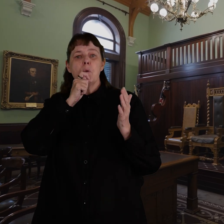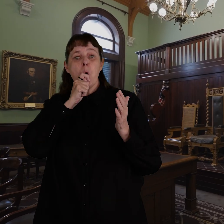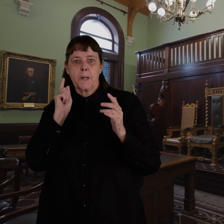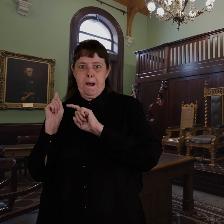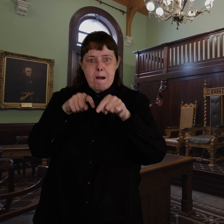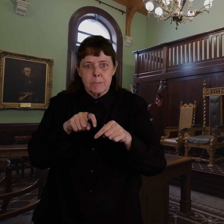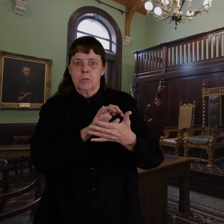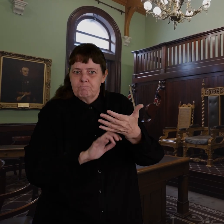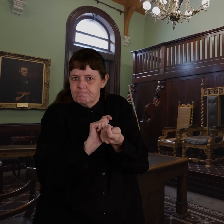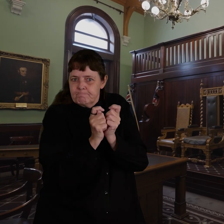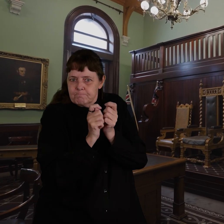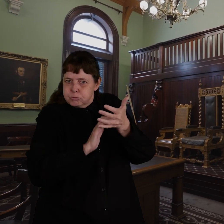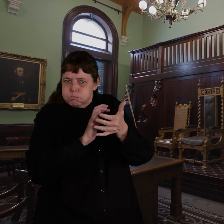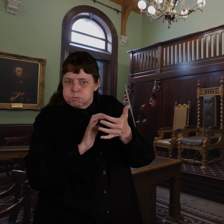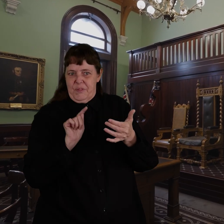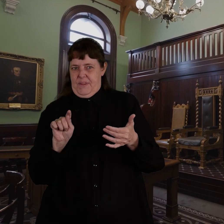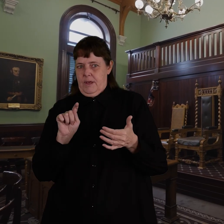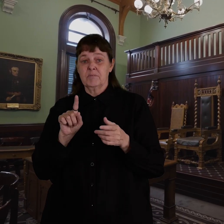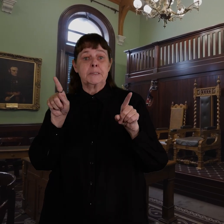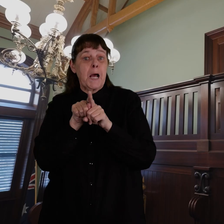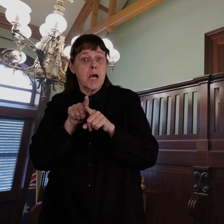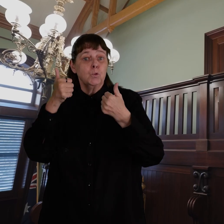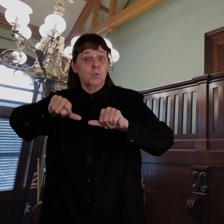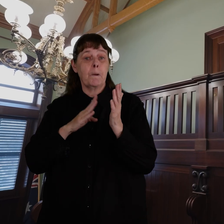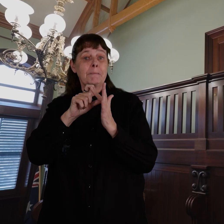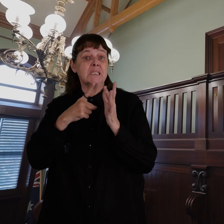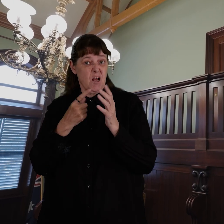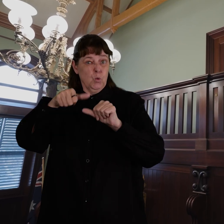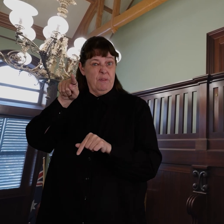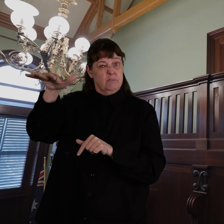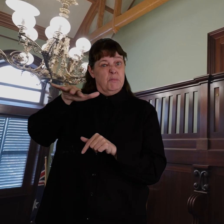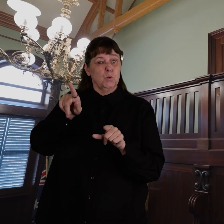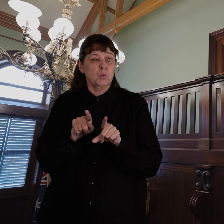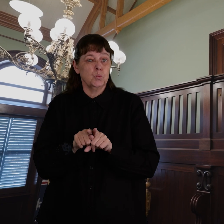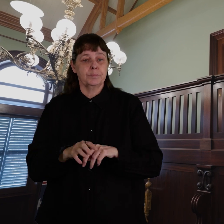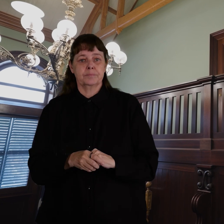proceedings and a space for the media as well. You can see a doorway, which is how they would